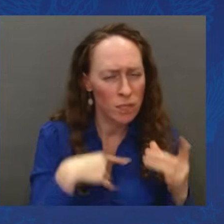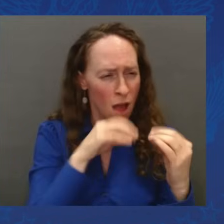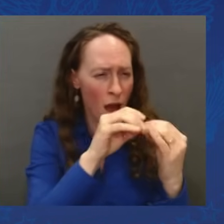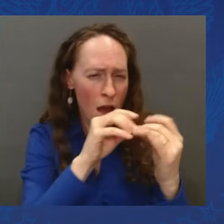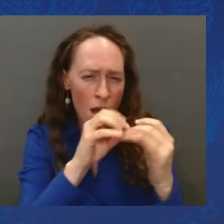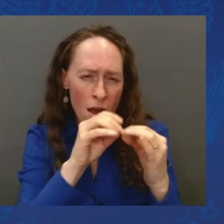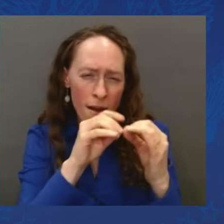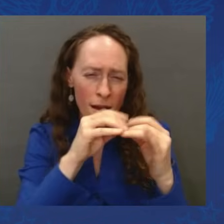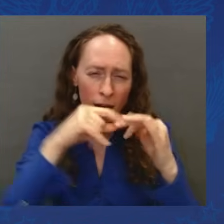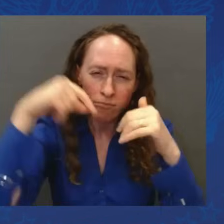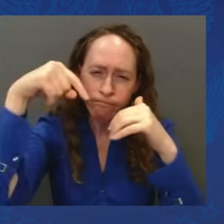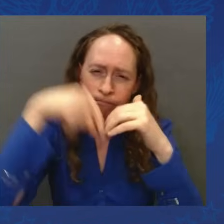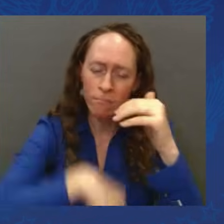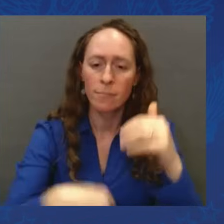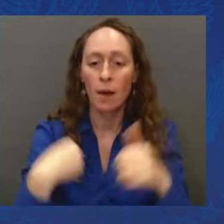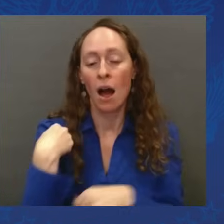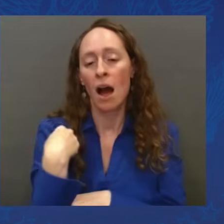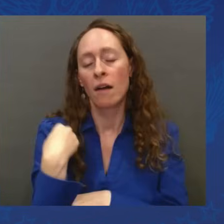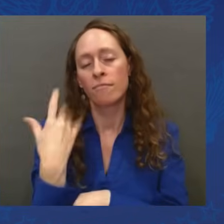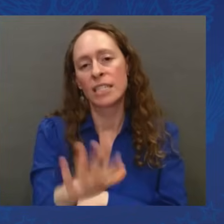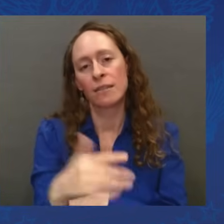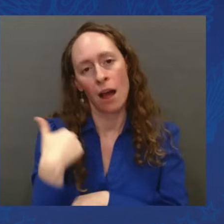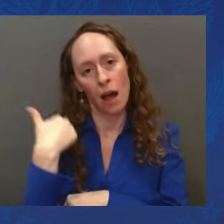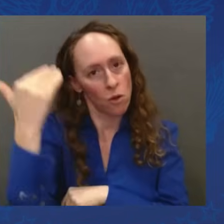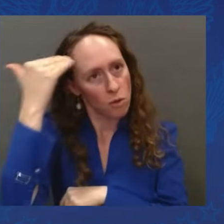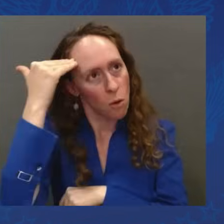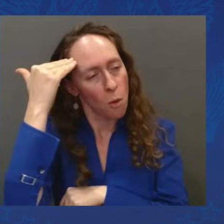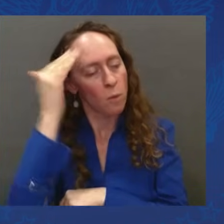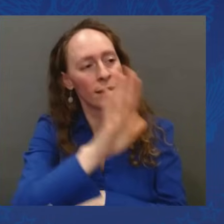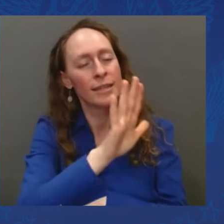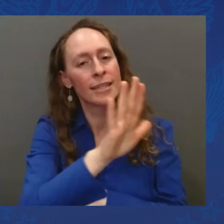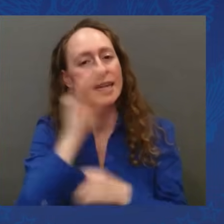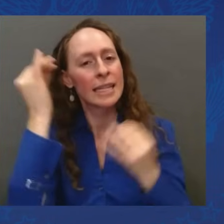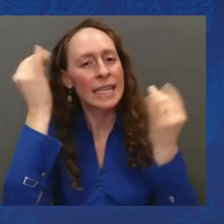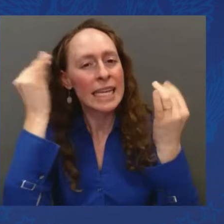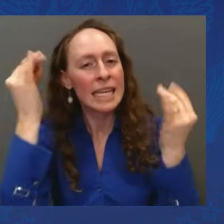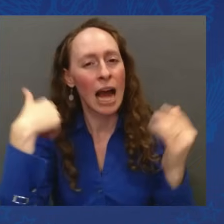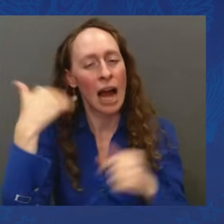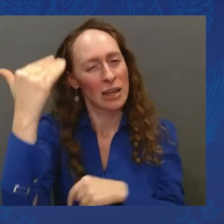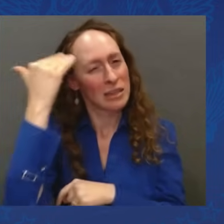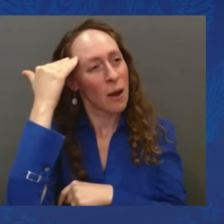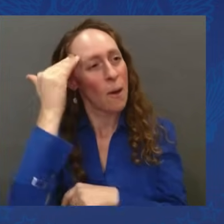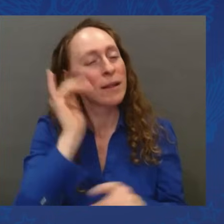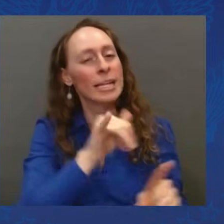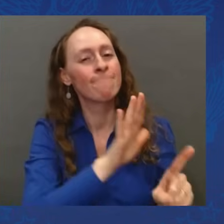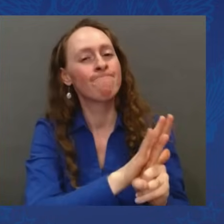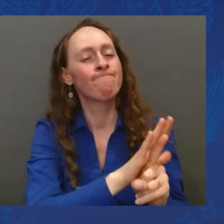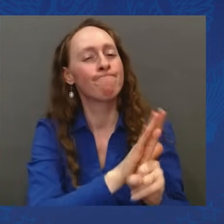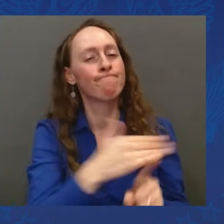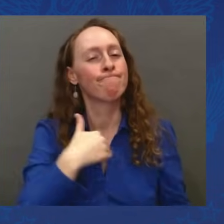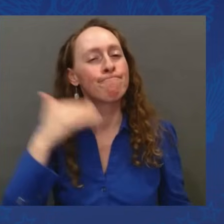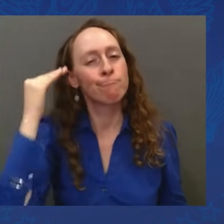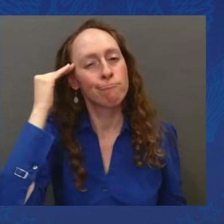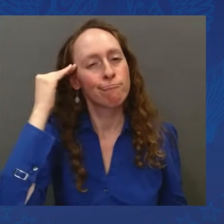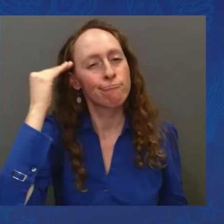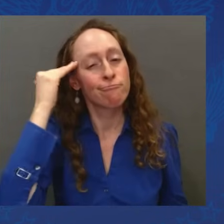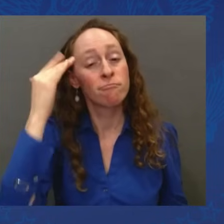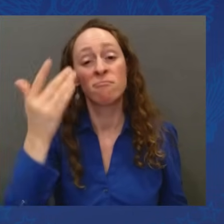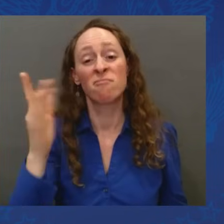He's been -- we have disagreements. He has a different view than I have on a lot of things. But he's been straight.